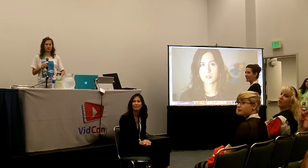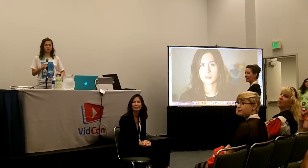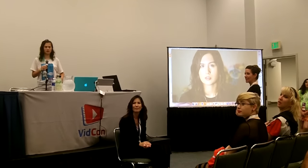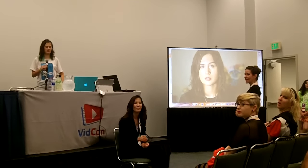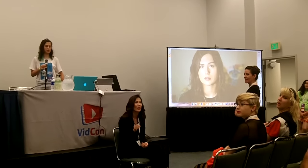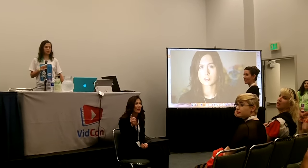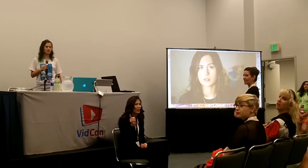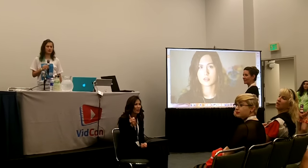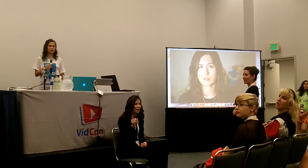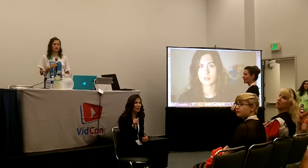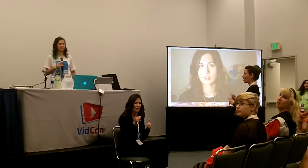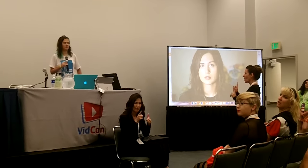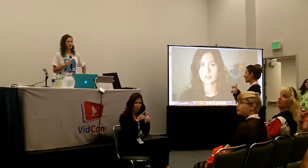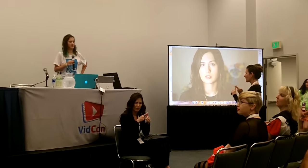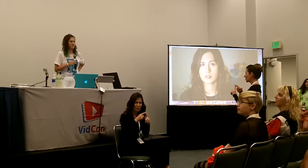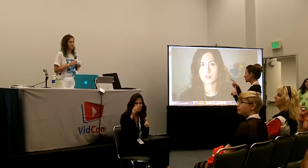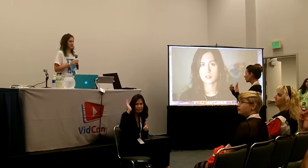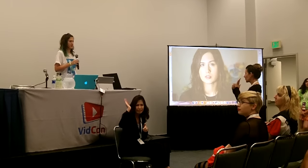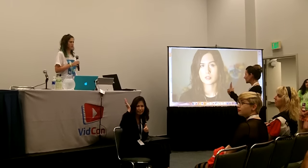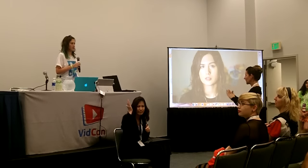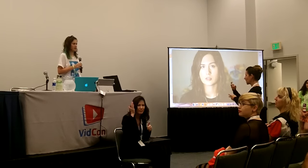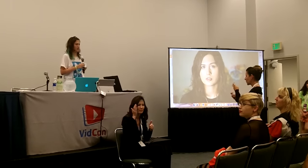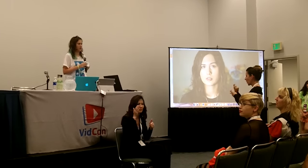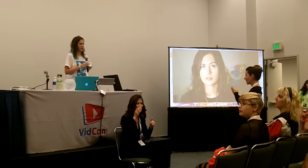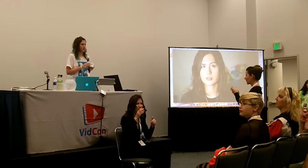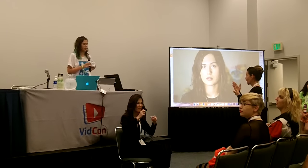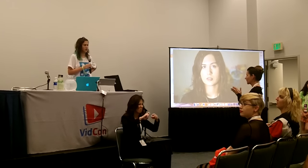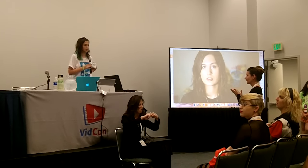You first presented a problem of some kind,